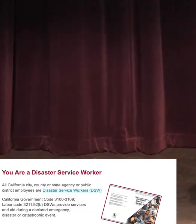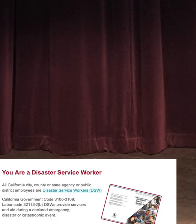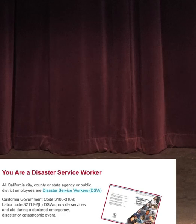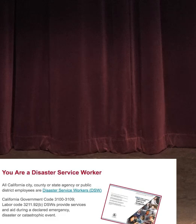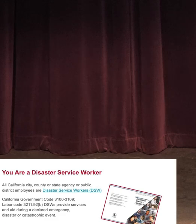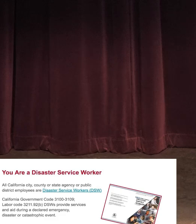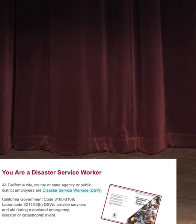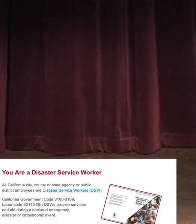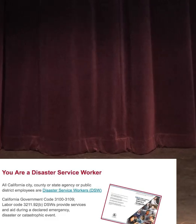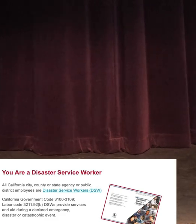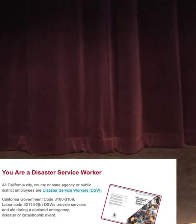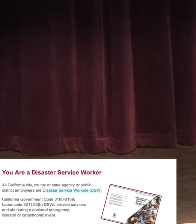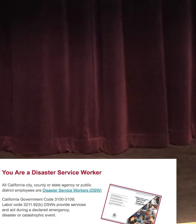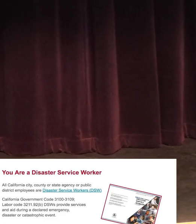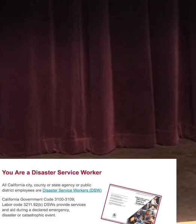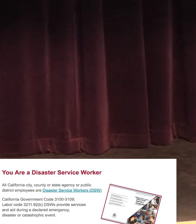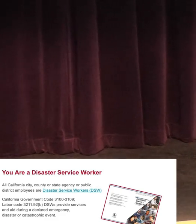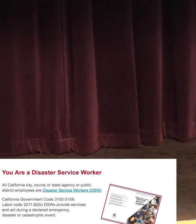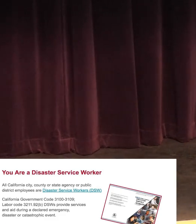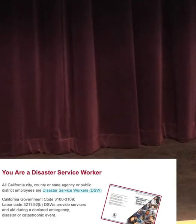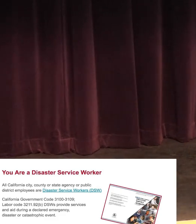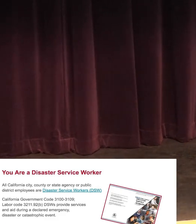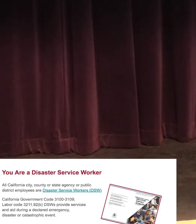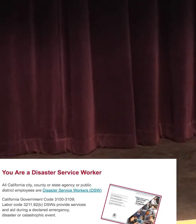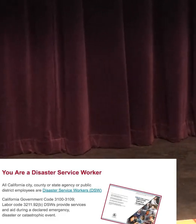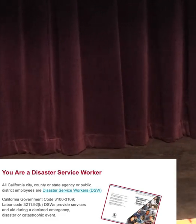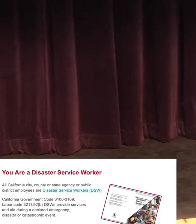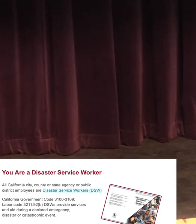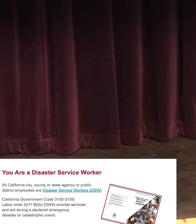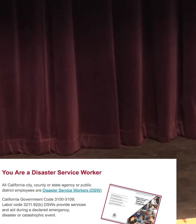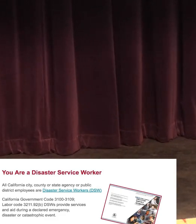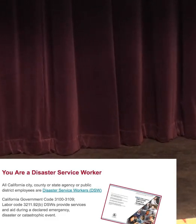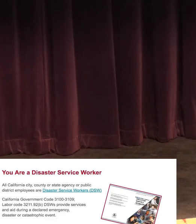zone, you pick the next one. You are a disaster service worker.